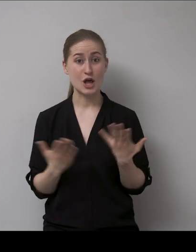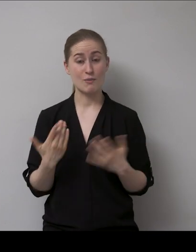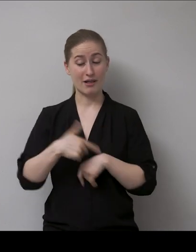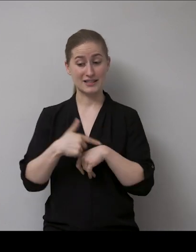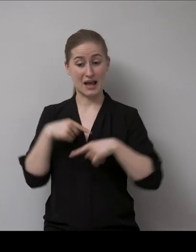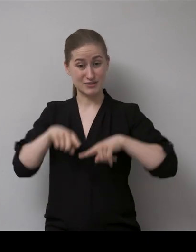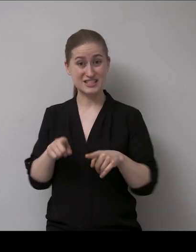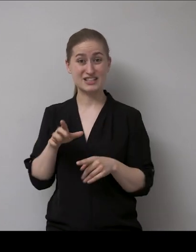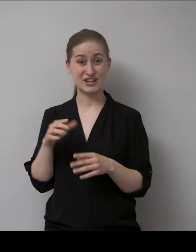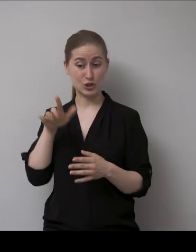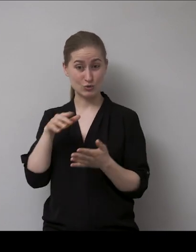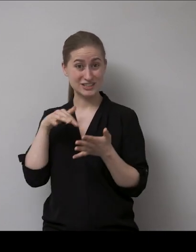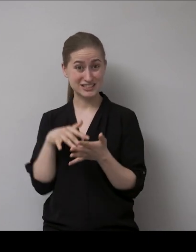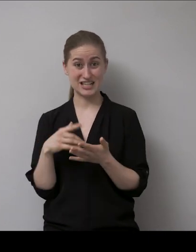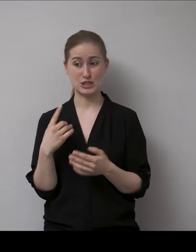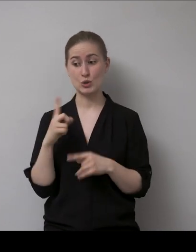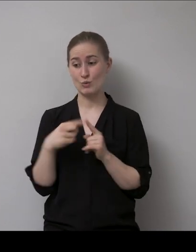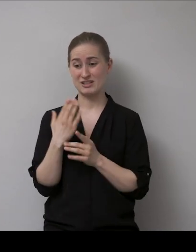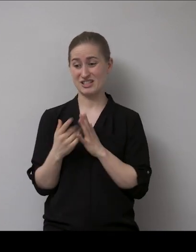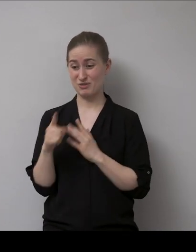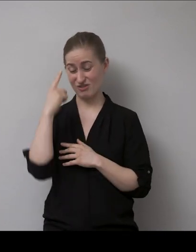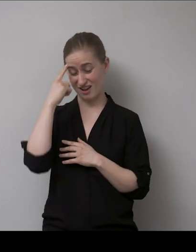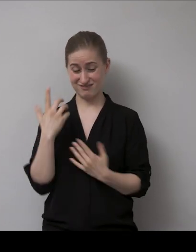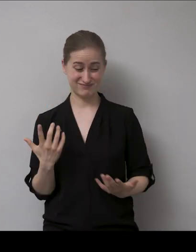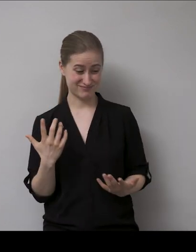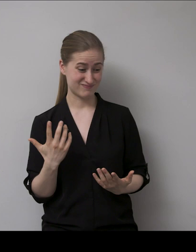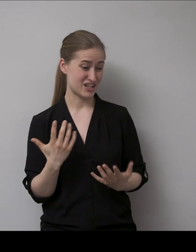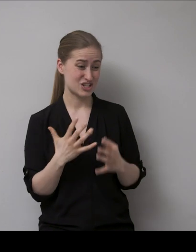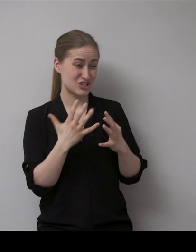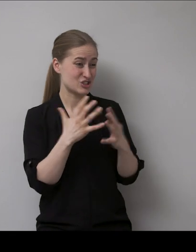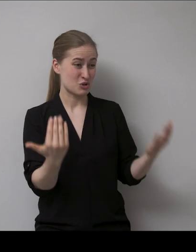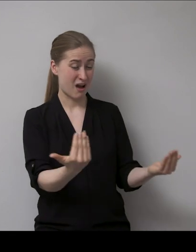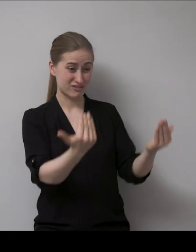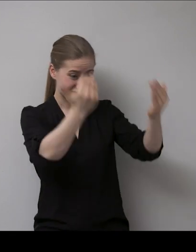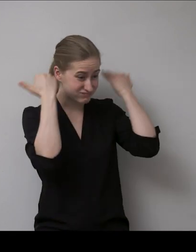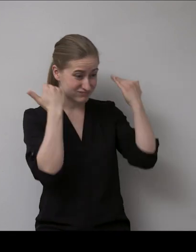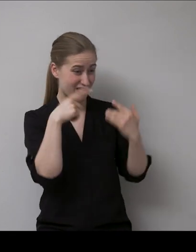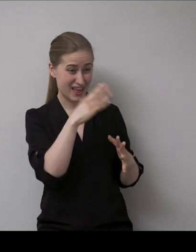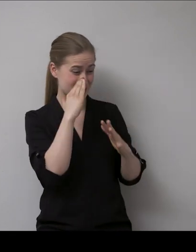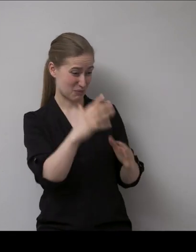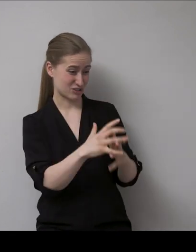during the course of your studies when some of you thought that too much was expected, but you persevered.